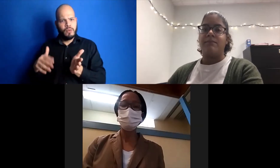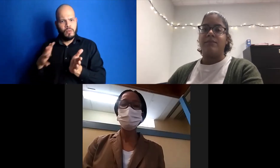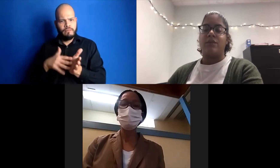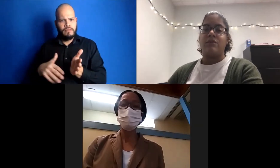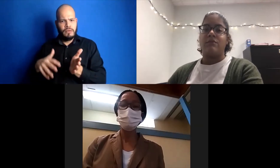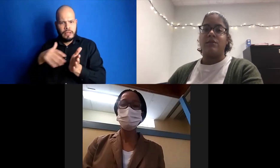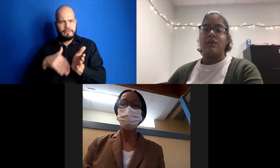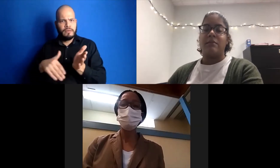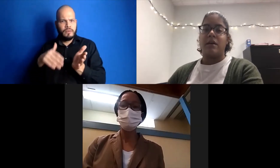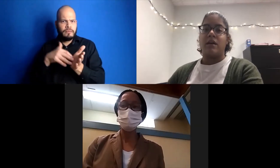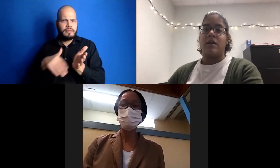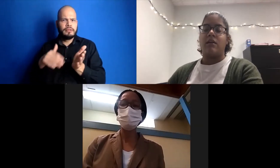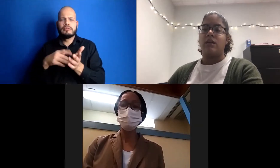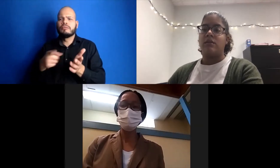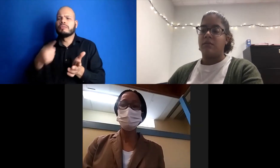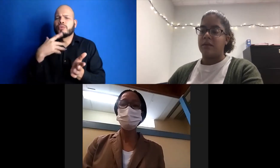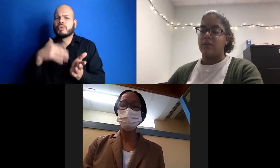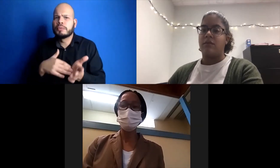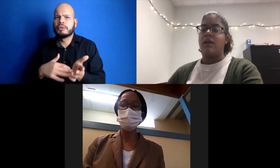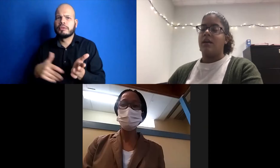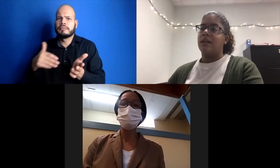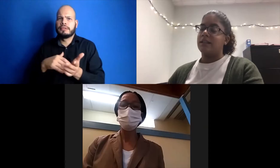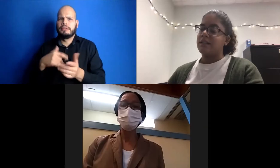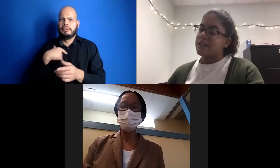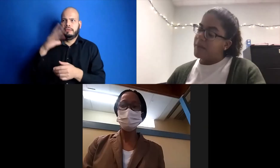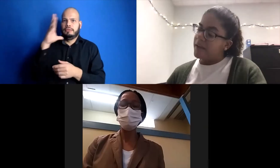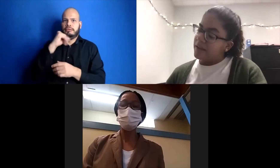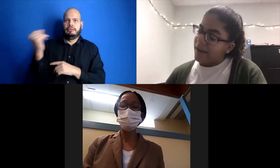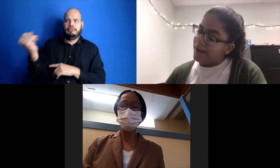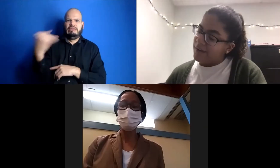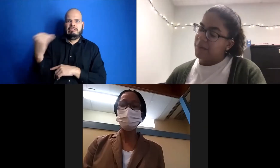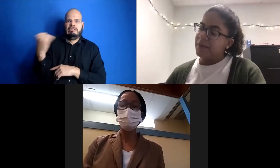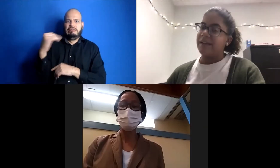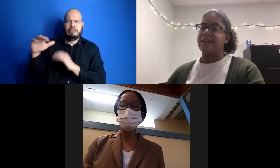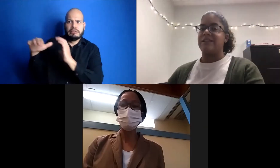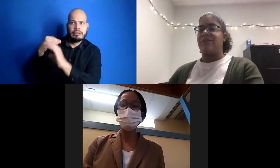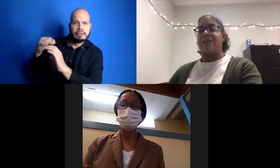your your email again oh can you repeat your like this is me like going like this if I have to